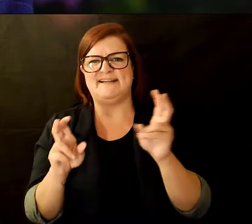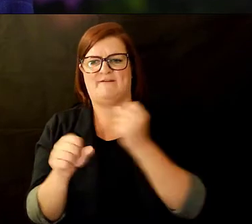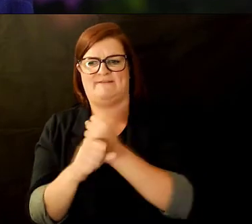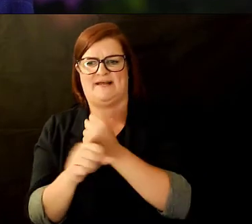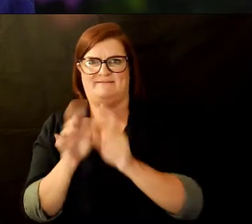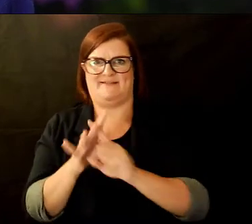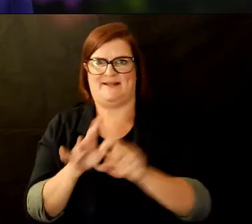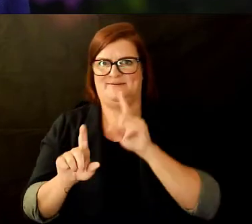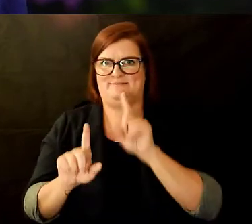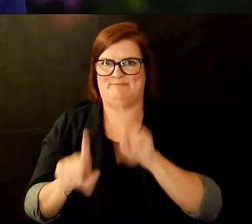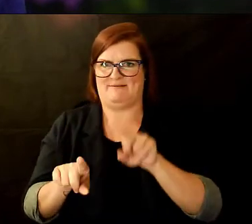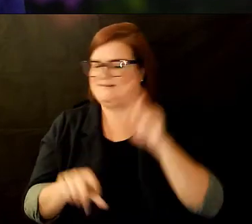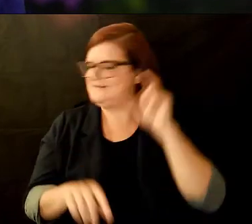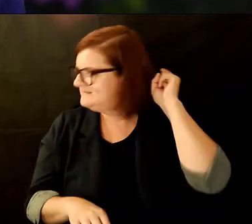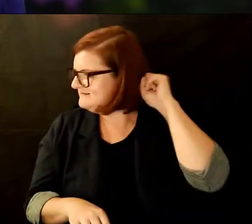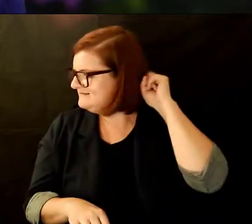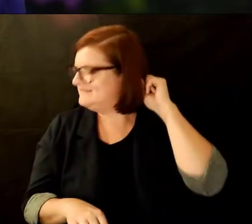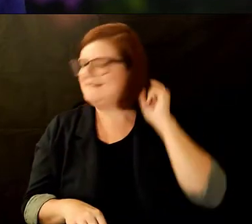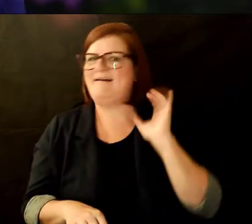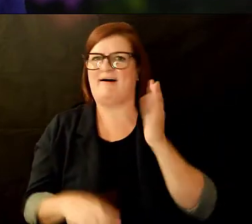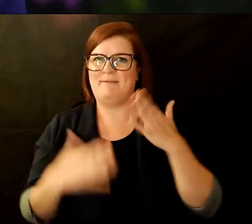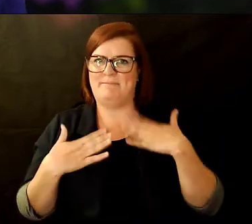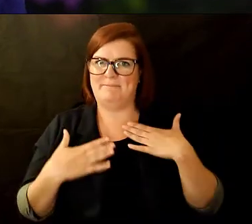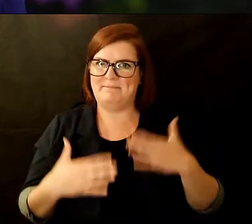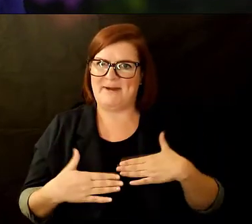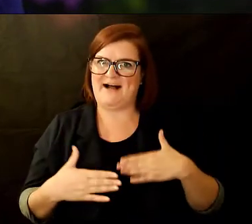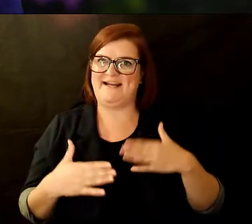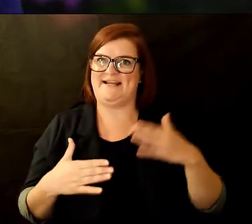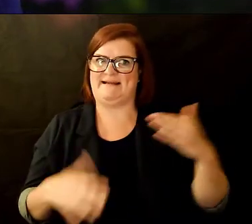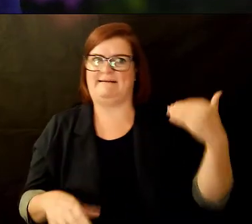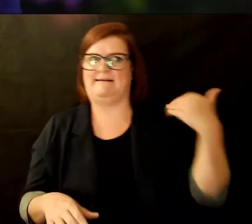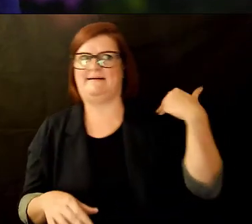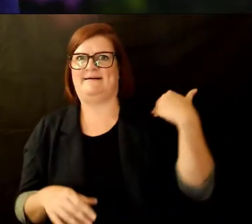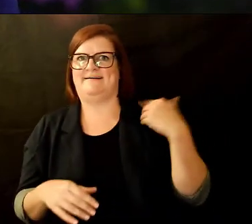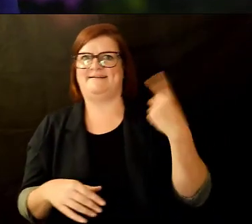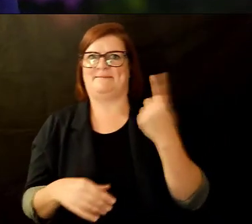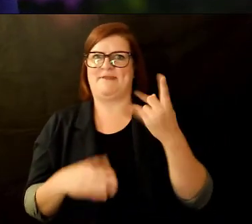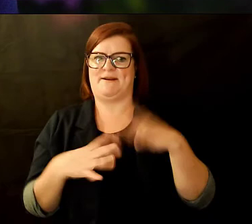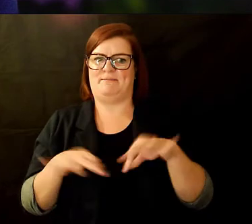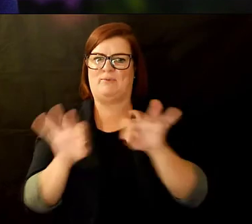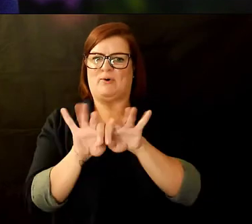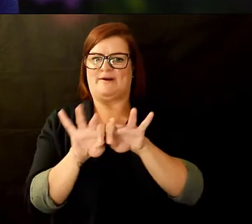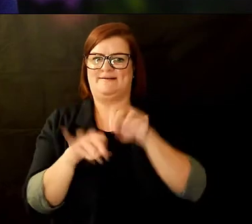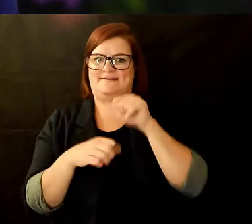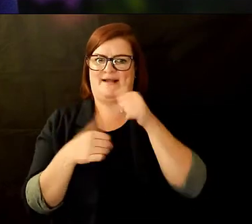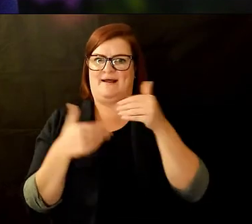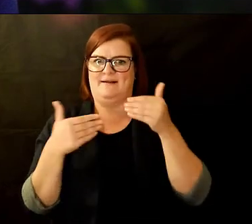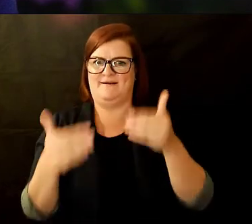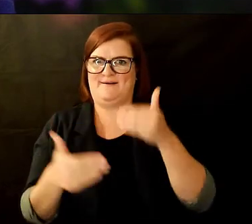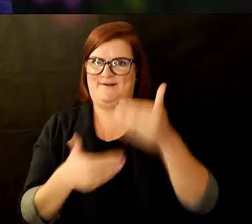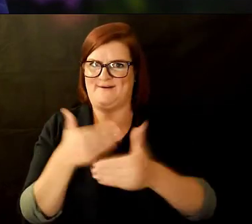And it's our body's way of telling us that something important to us is not going right.